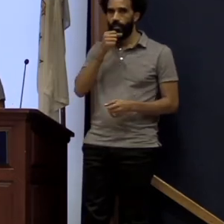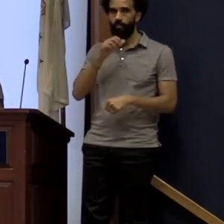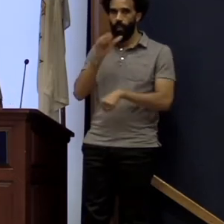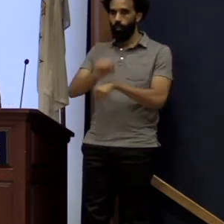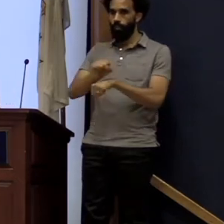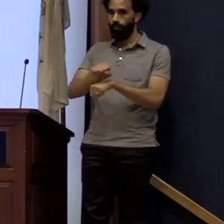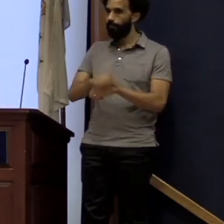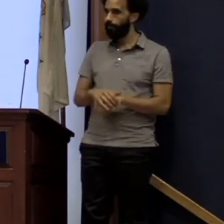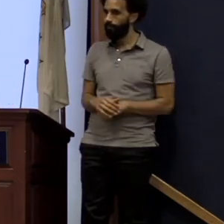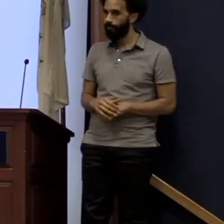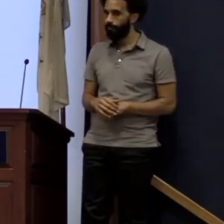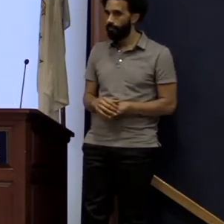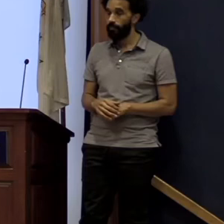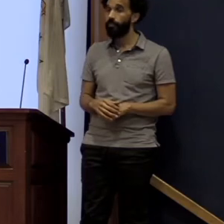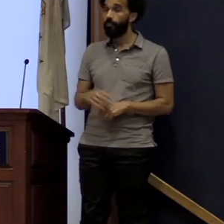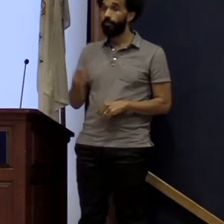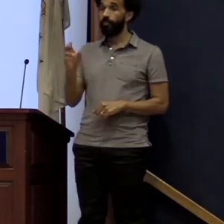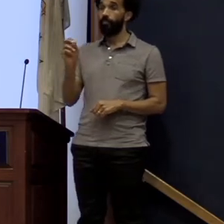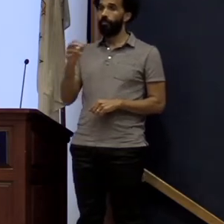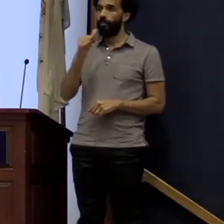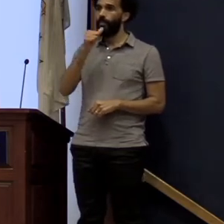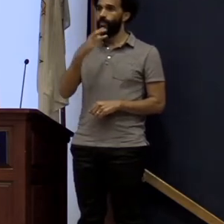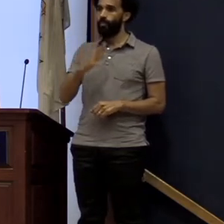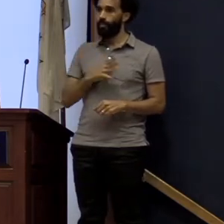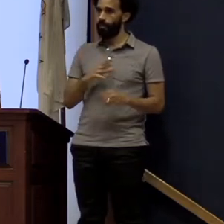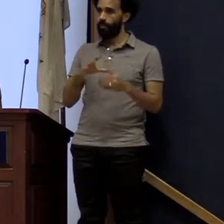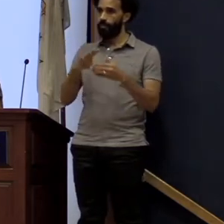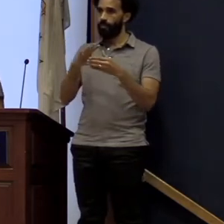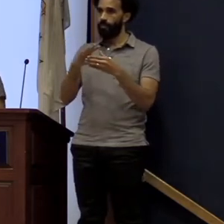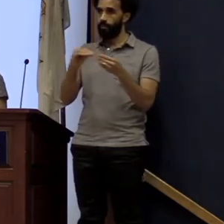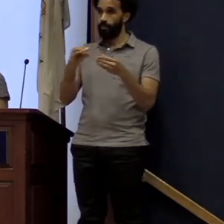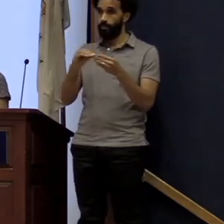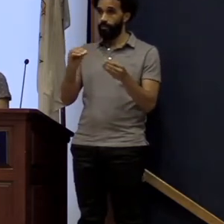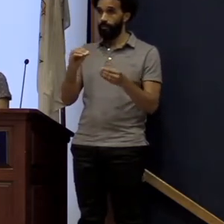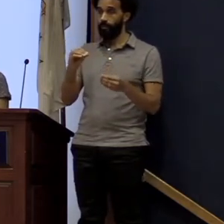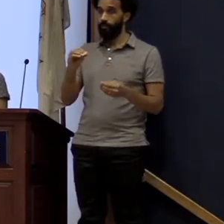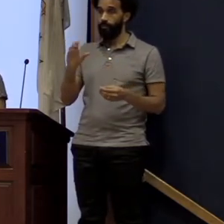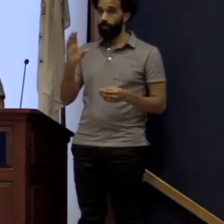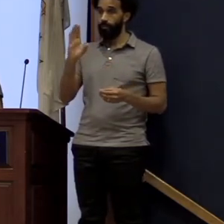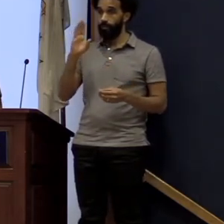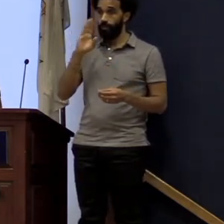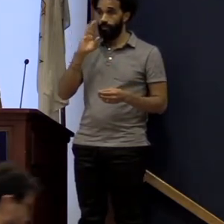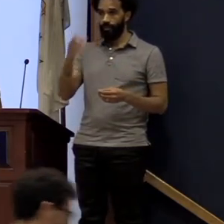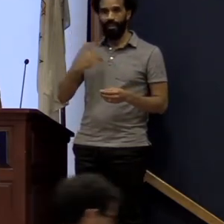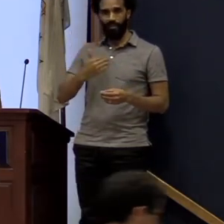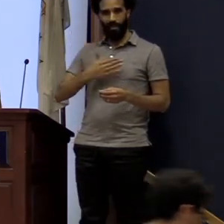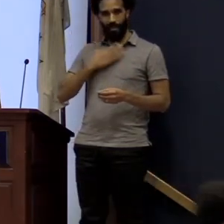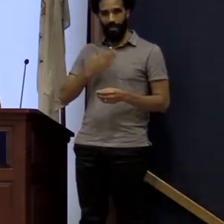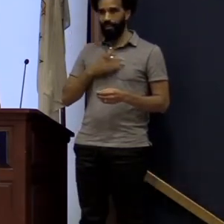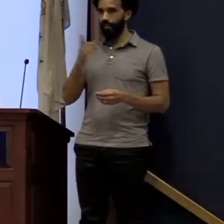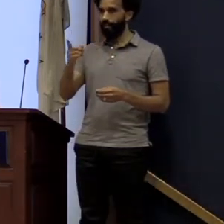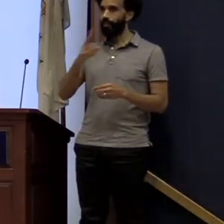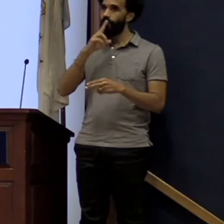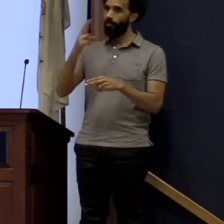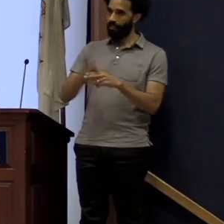Thank you, so I'm glad that I'm glad that you brought engineering to the picture I am an engineer and I've been teaching